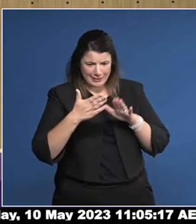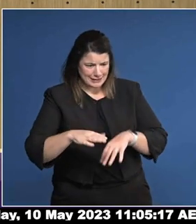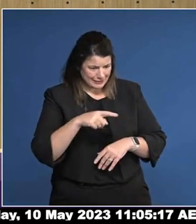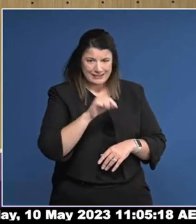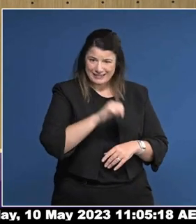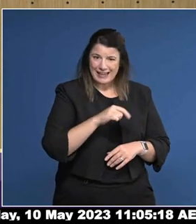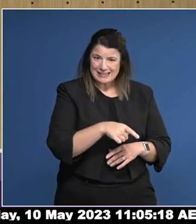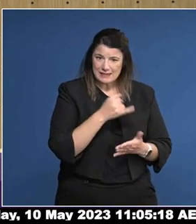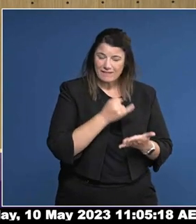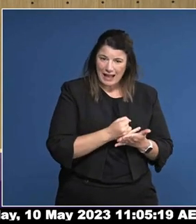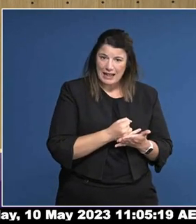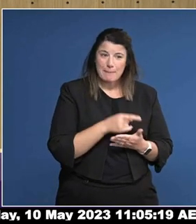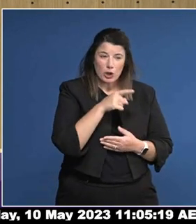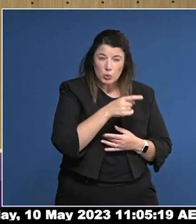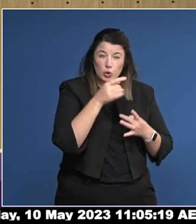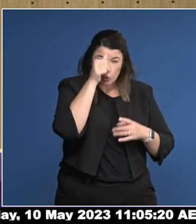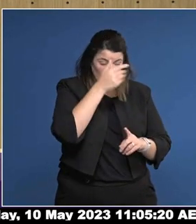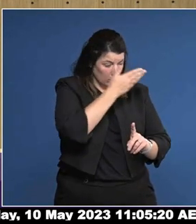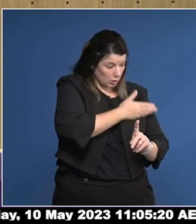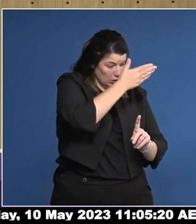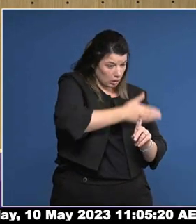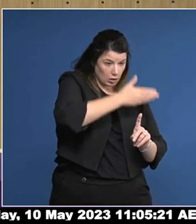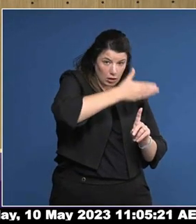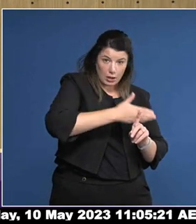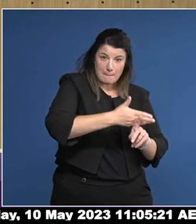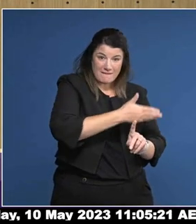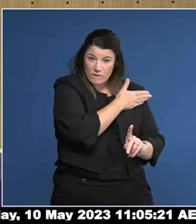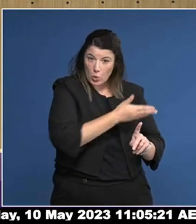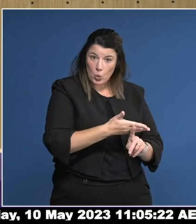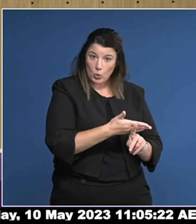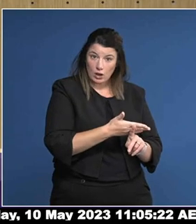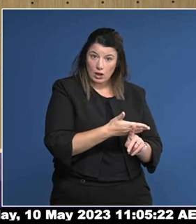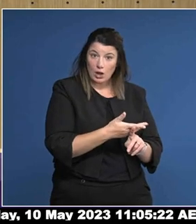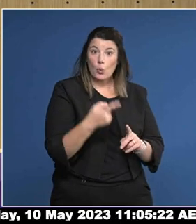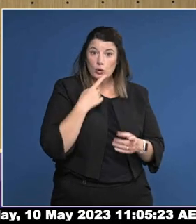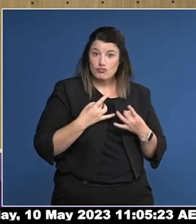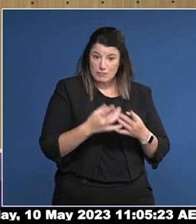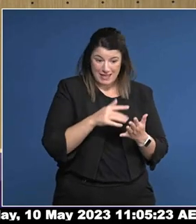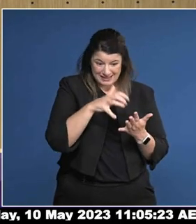school was aware of, that you have looked at in preparing your statement; correct? Yes.